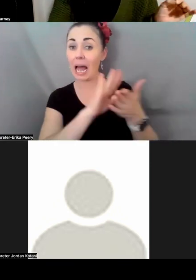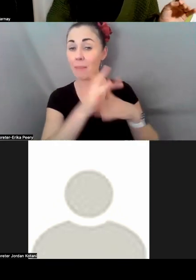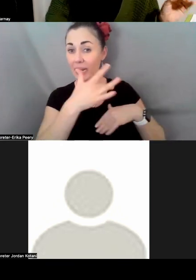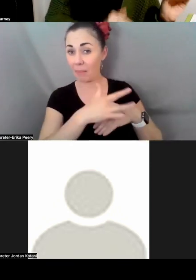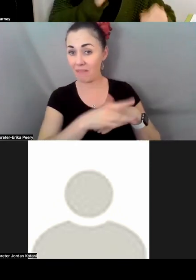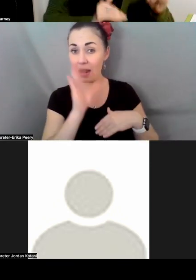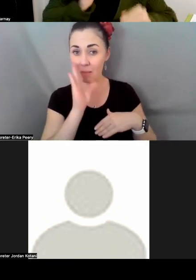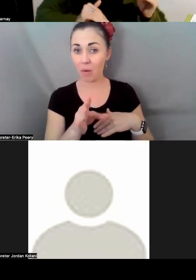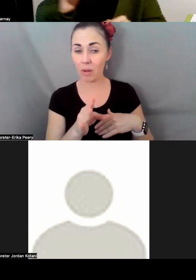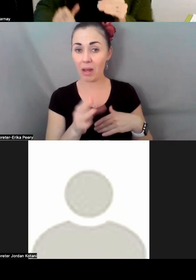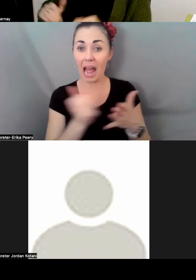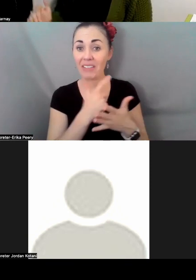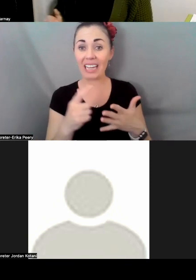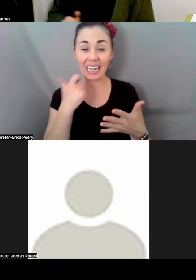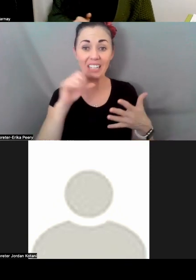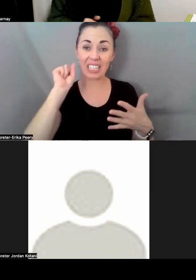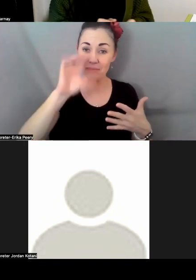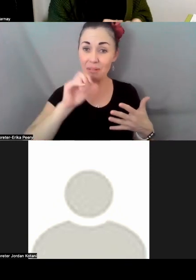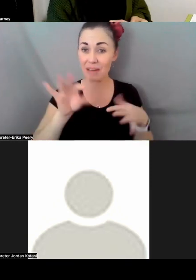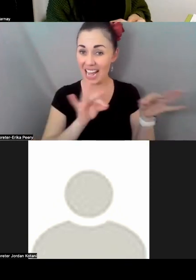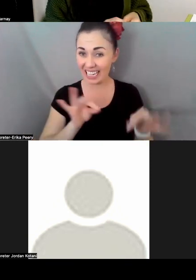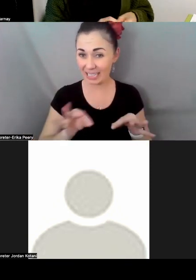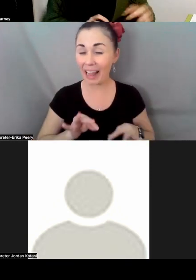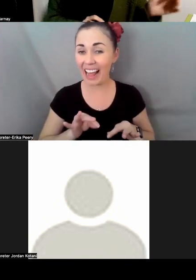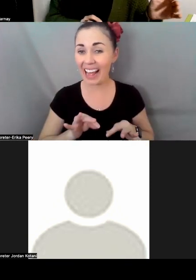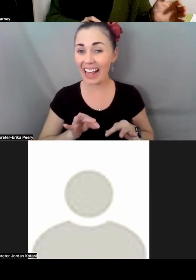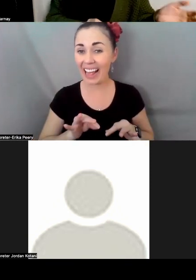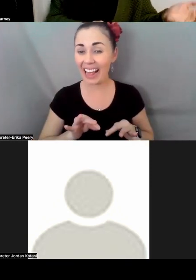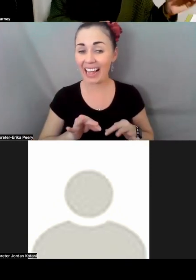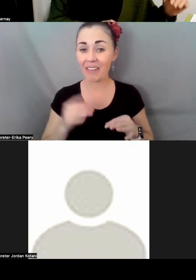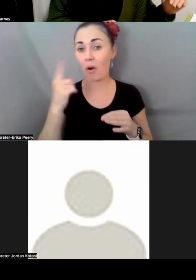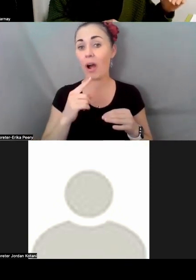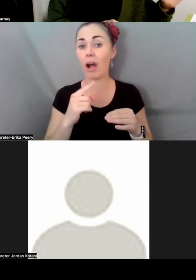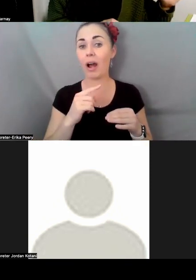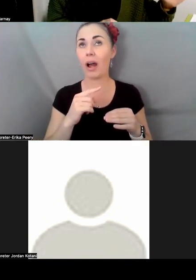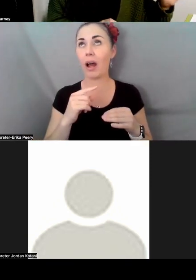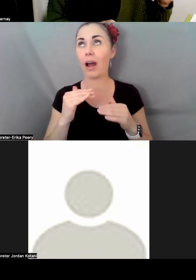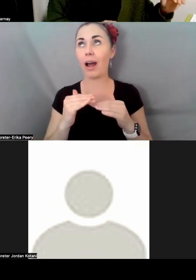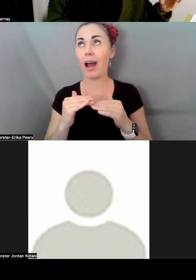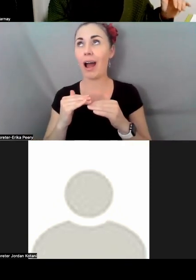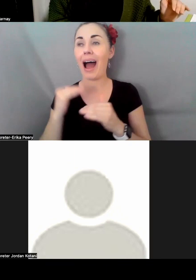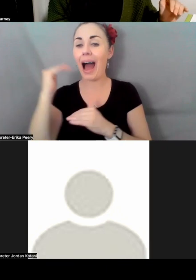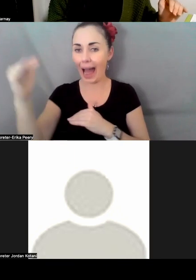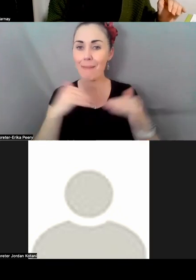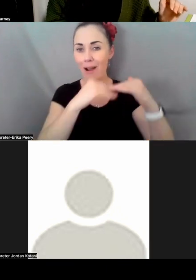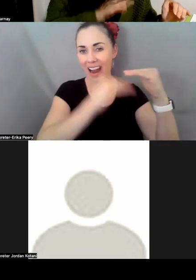all those things I went through quickly on what hypersensitivity and hyposensitivity looks like,